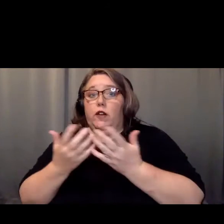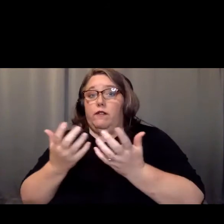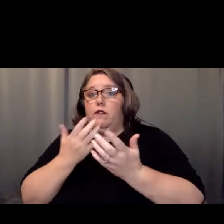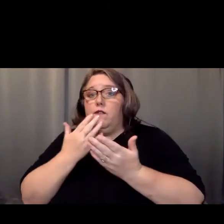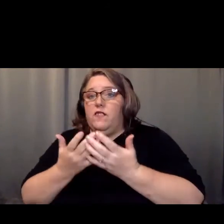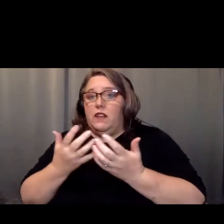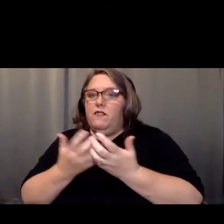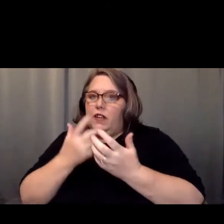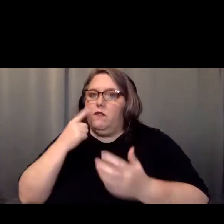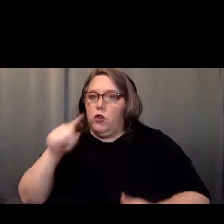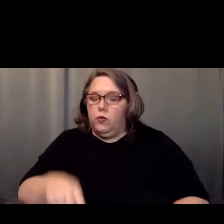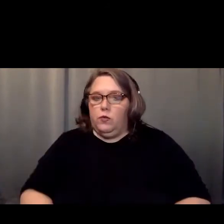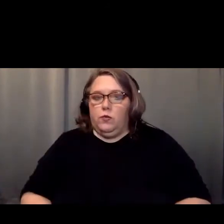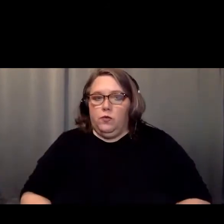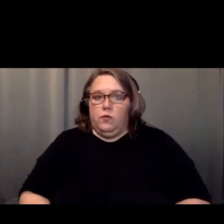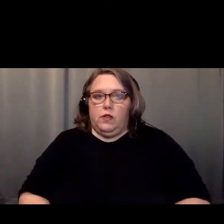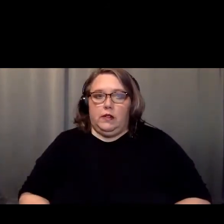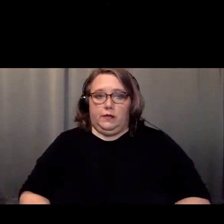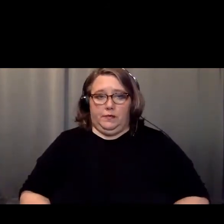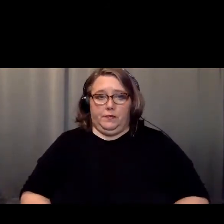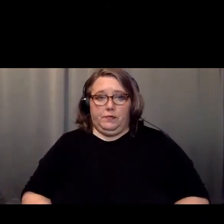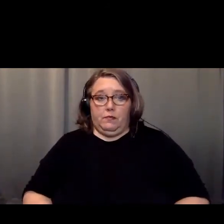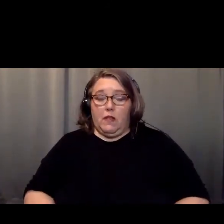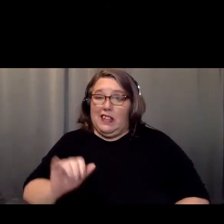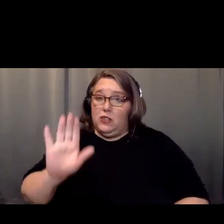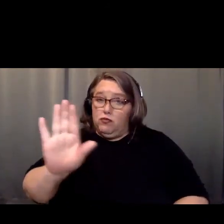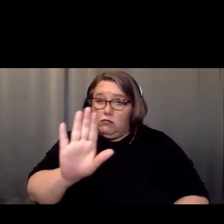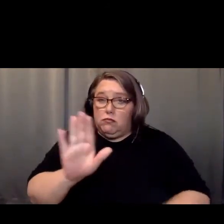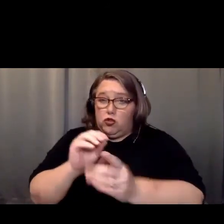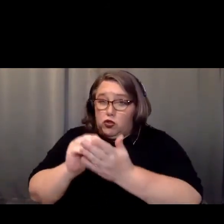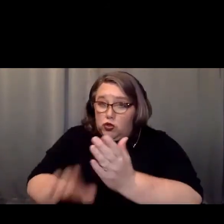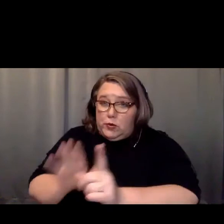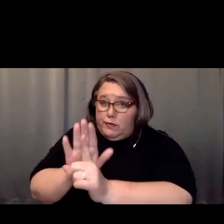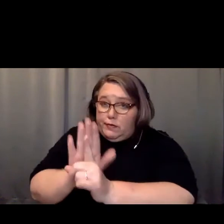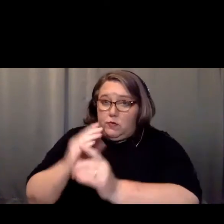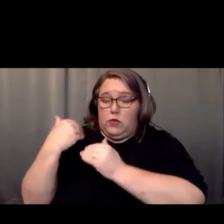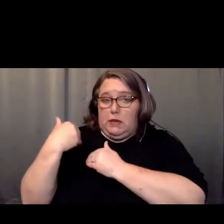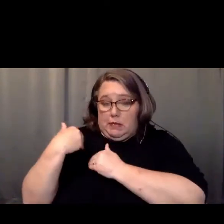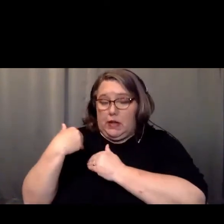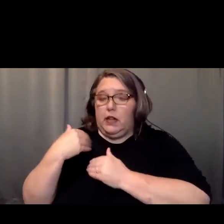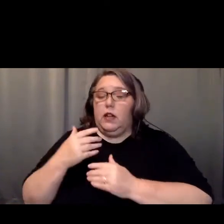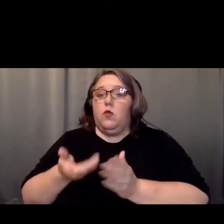So, as regarding your responsibilities, request the accommodations in a timely manner,